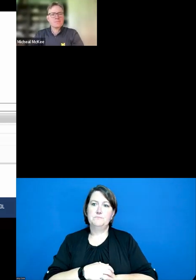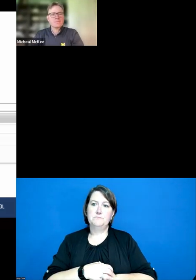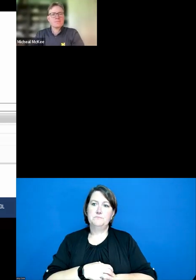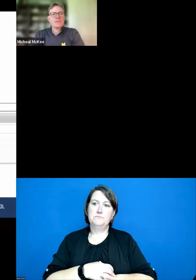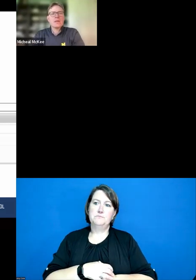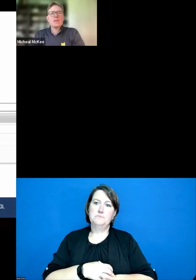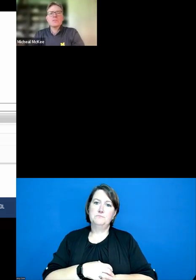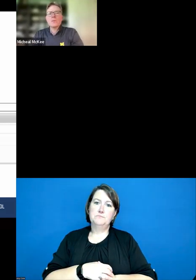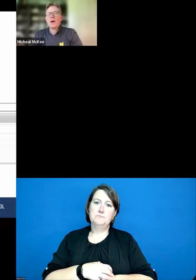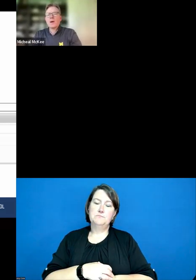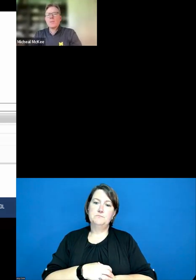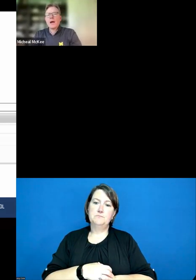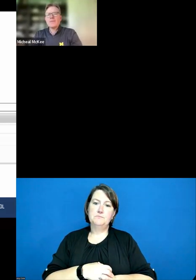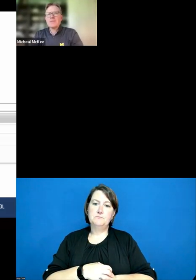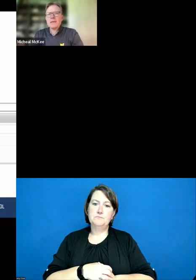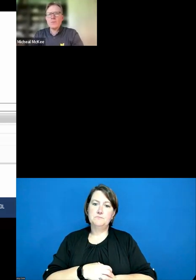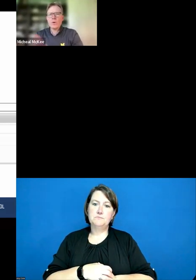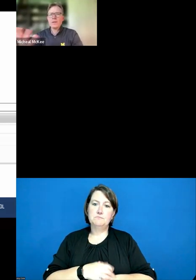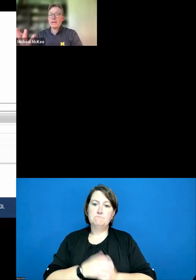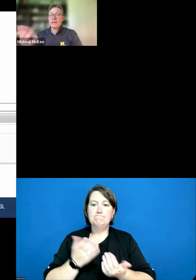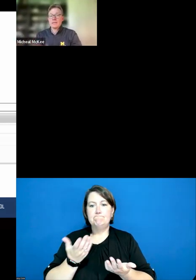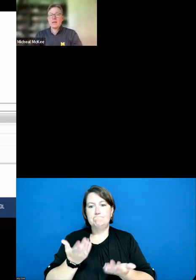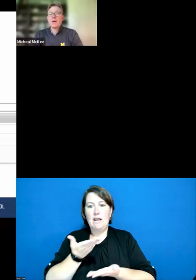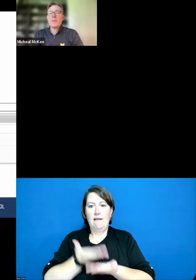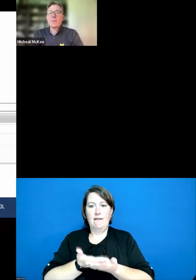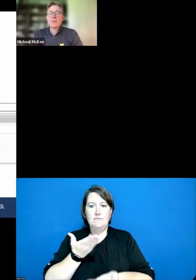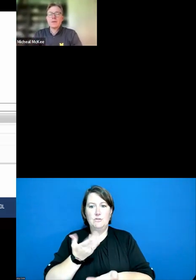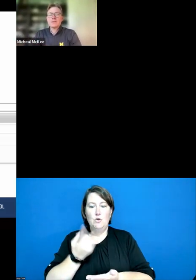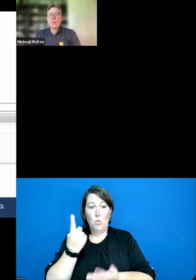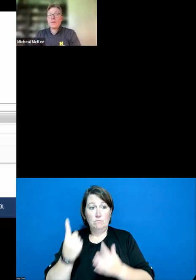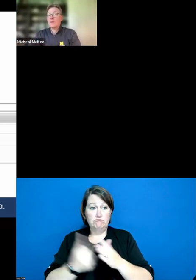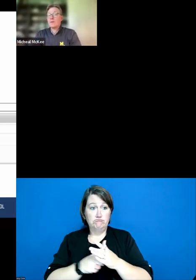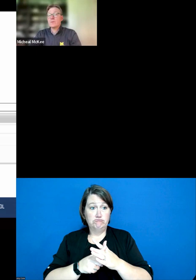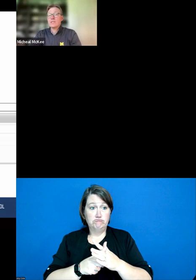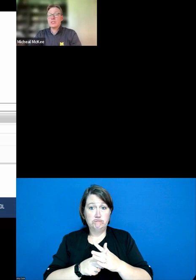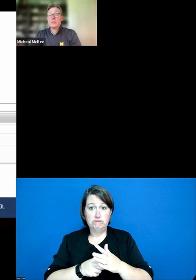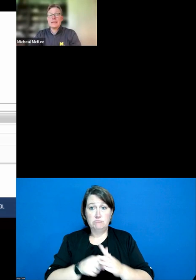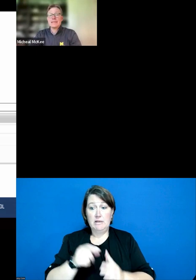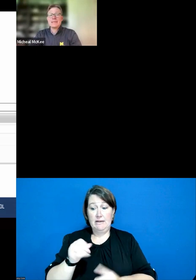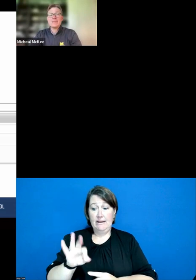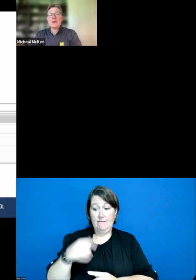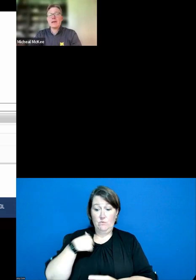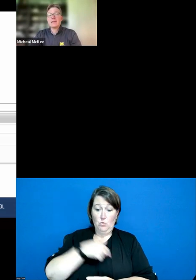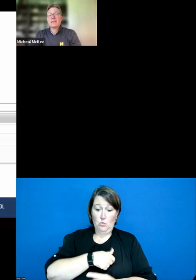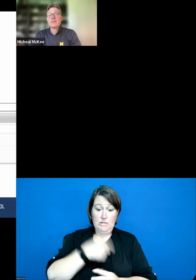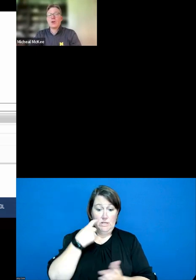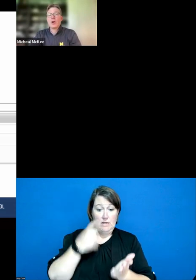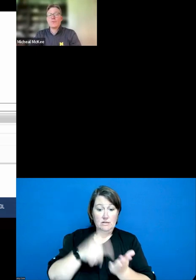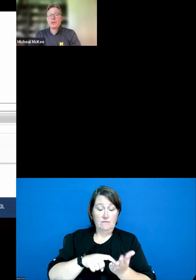So obviously, one thing has come up is whether we should be identifying deaf or hard of